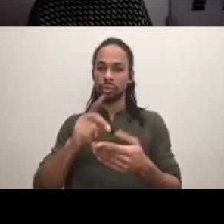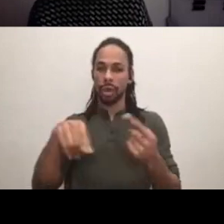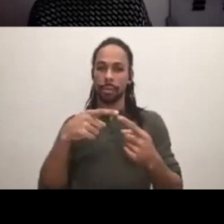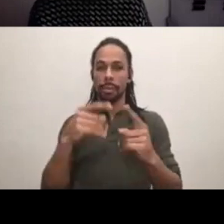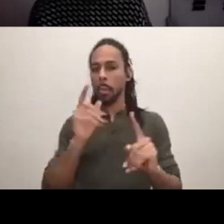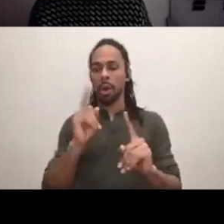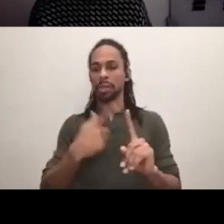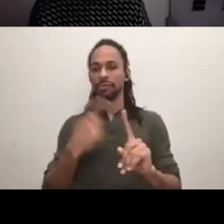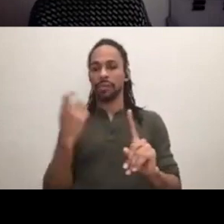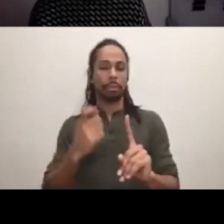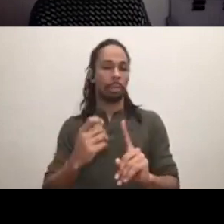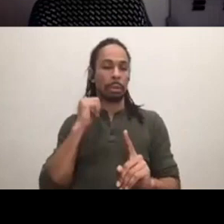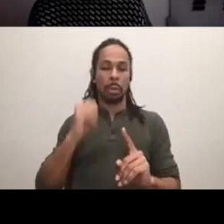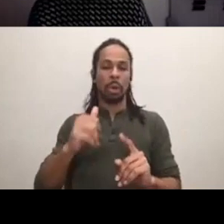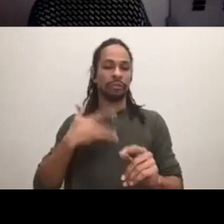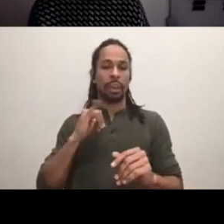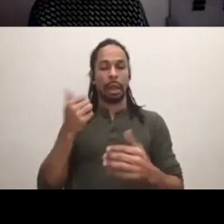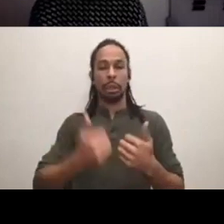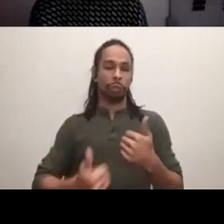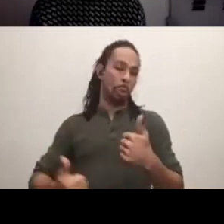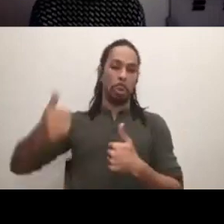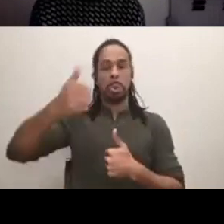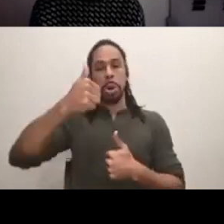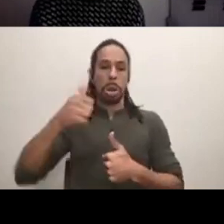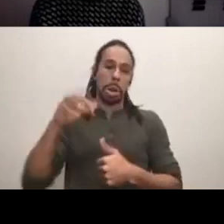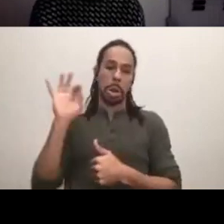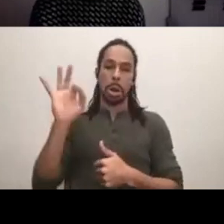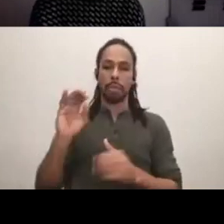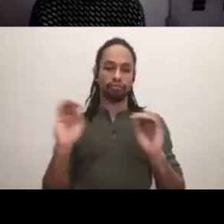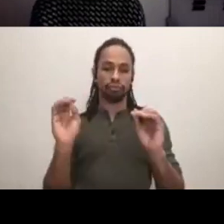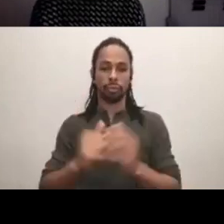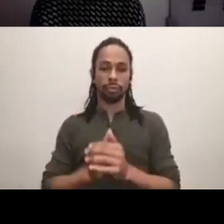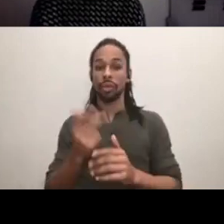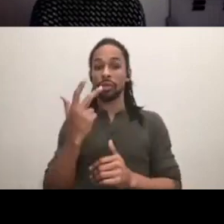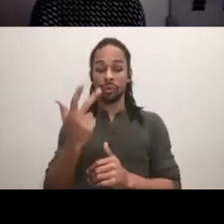synthesized flute. Some of the other sounds come back, like energetic beats and soaring.]